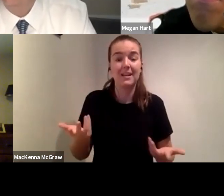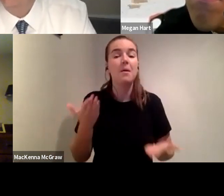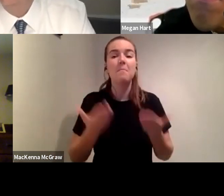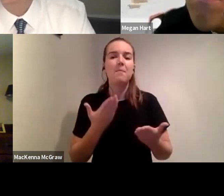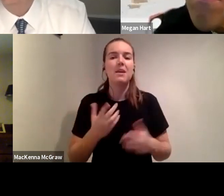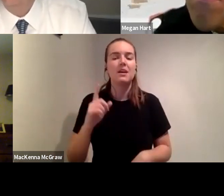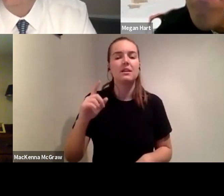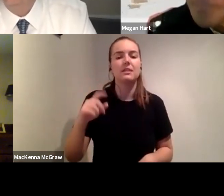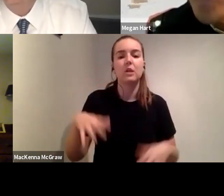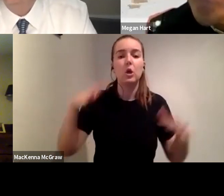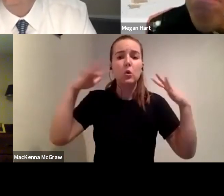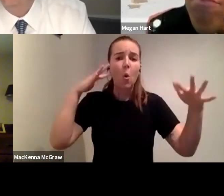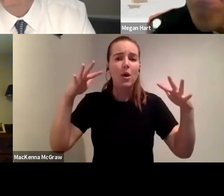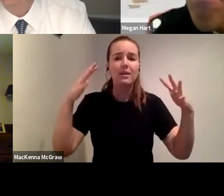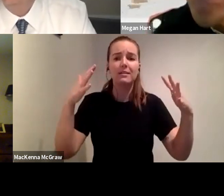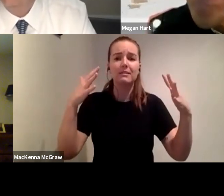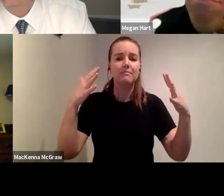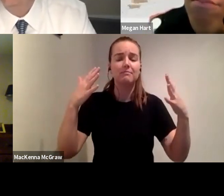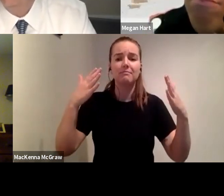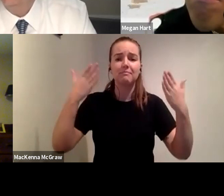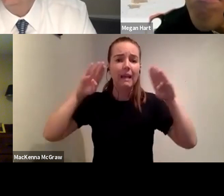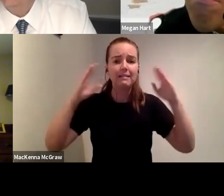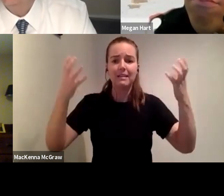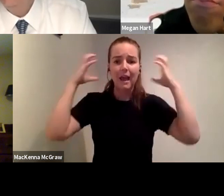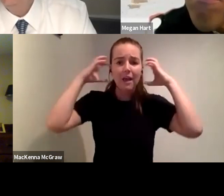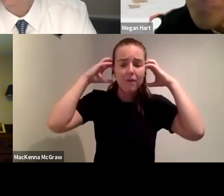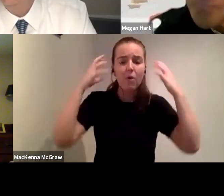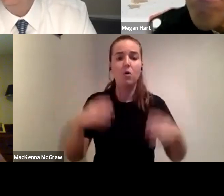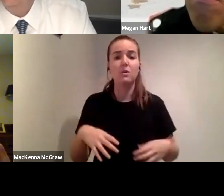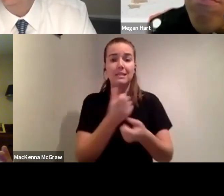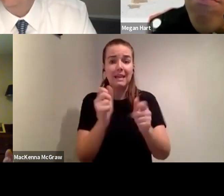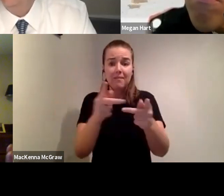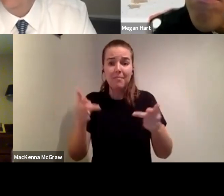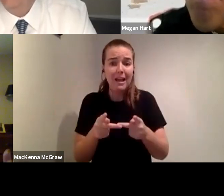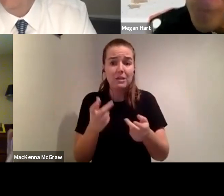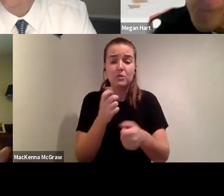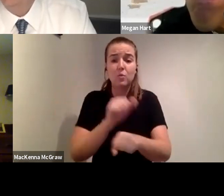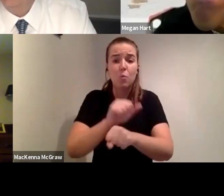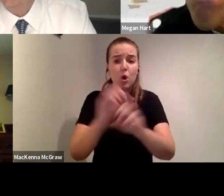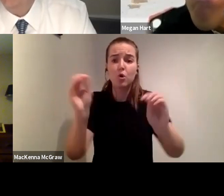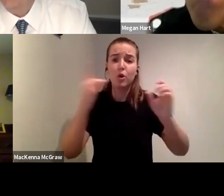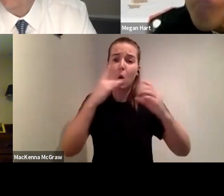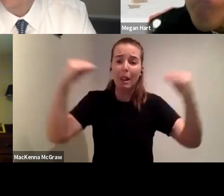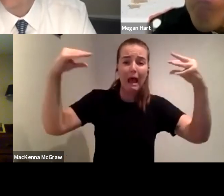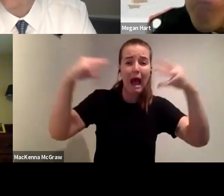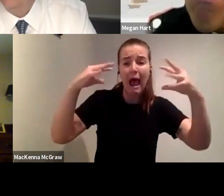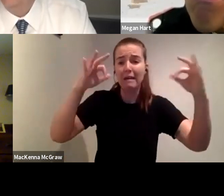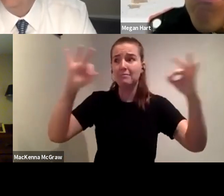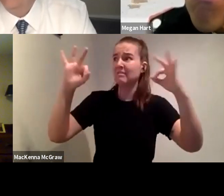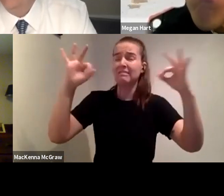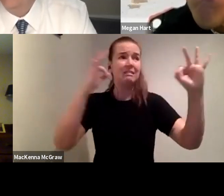Accommodations that we have given at EY, honestly are 95 percent of the time low cost.